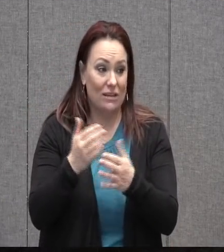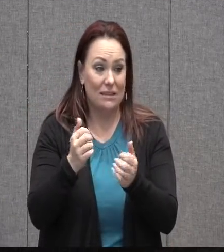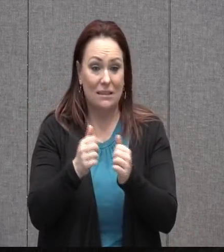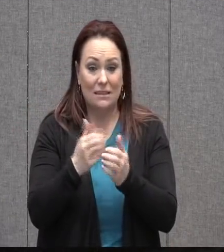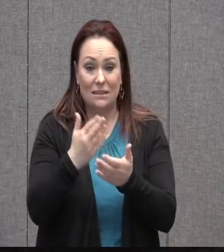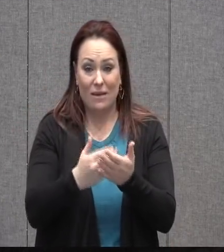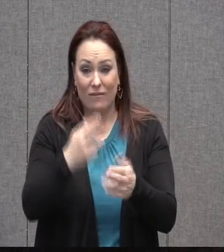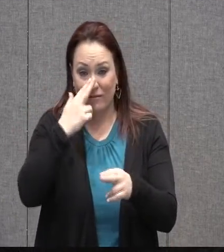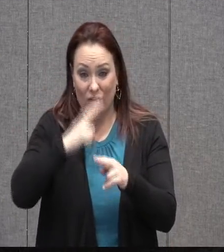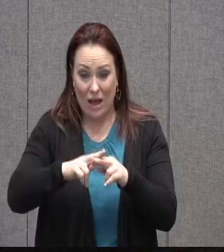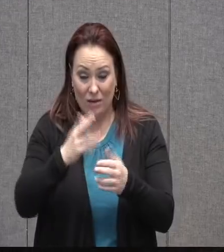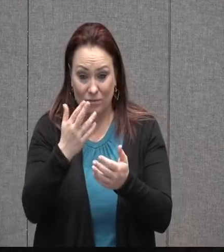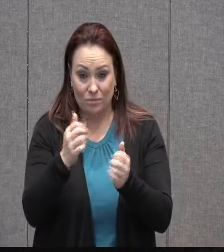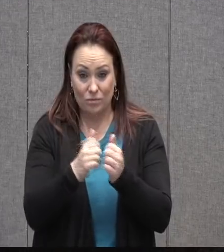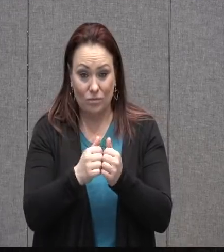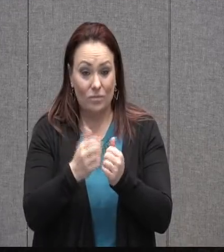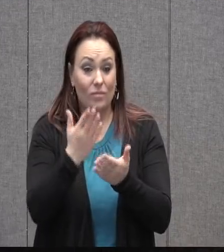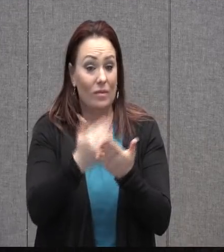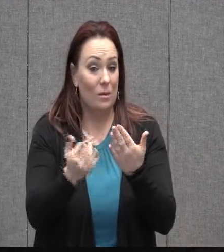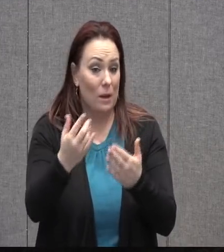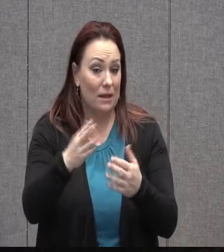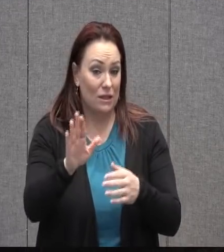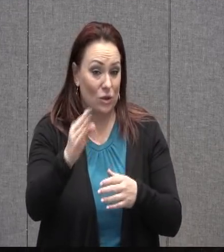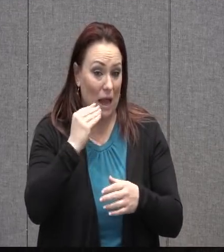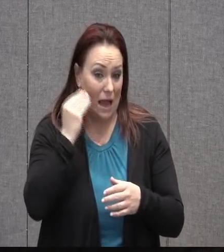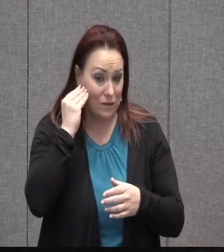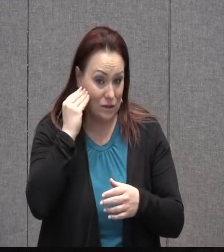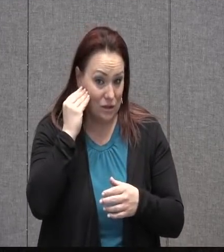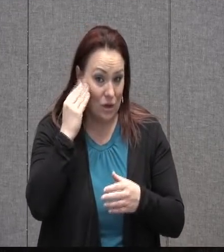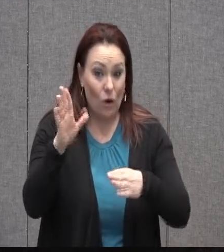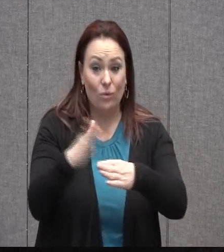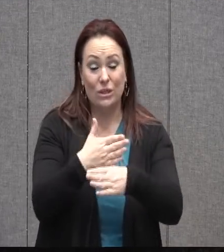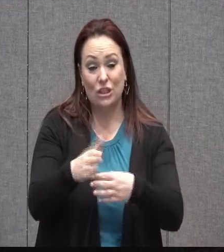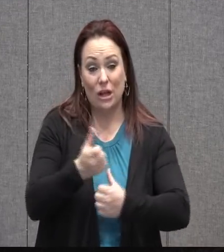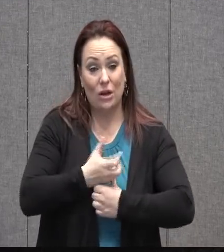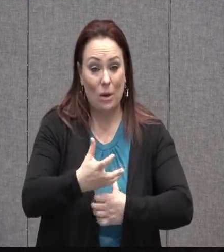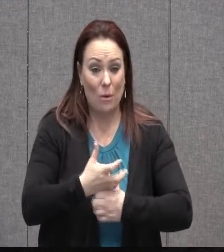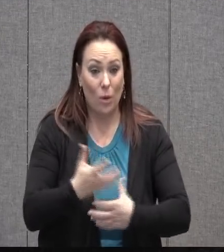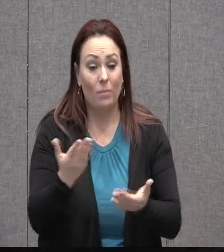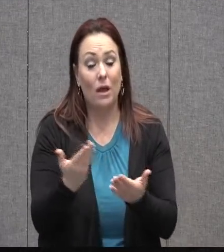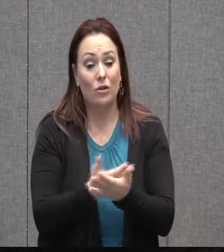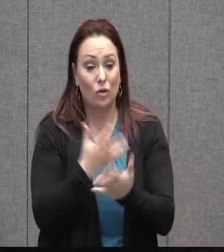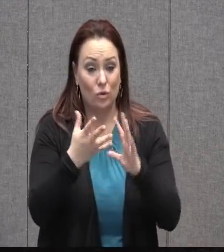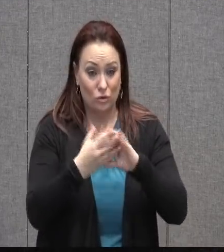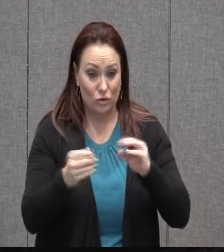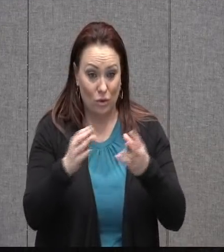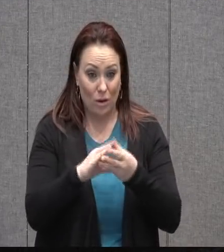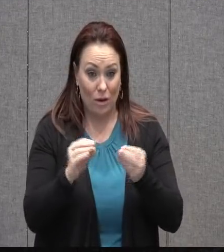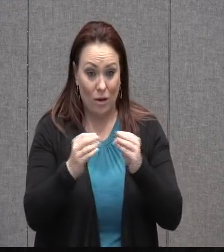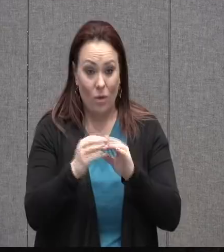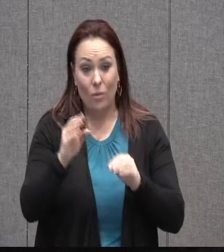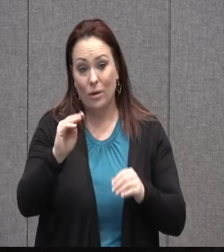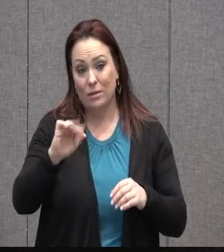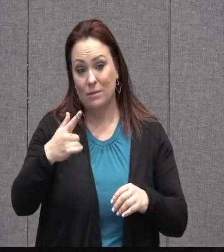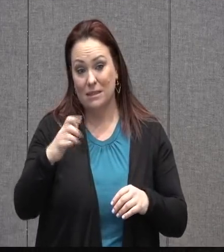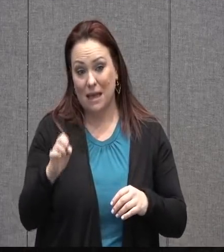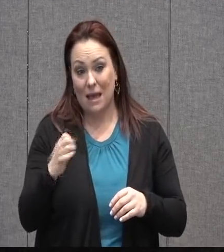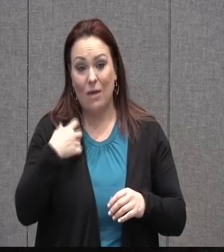We shared a poem, we learned a new story with Miss Maggie, and we practiced reading with Miss Rachel.